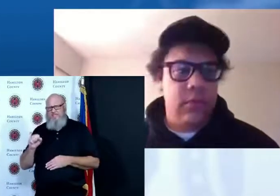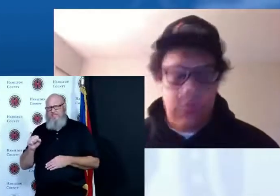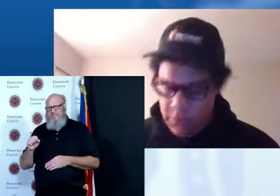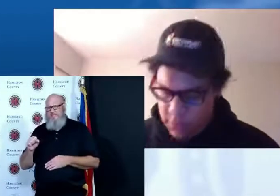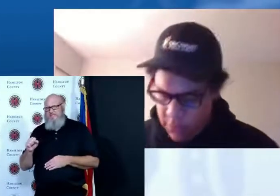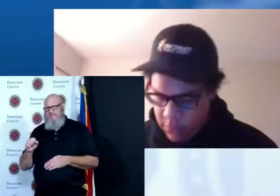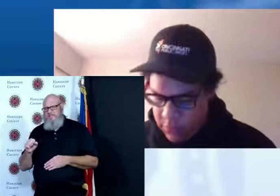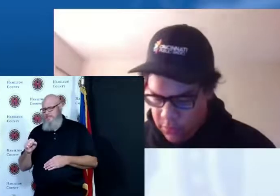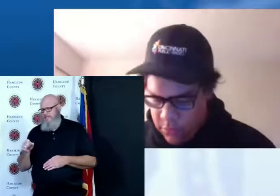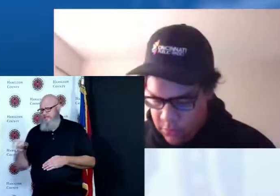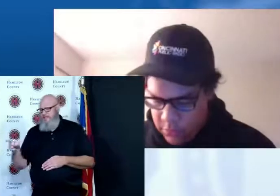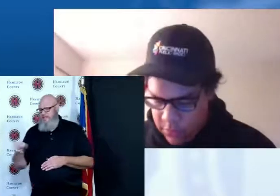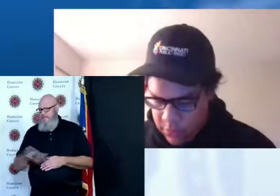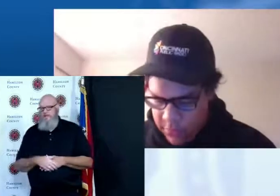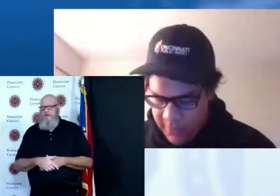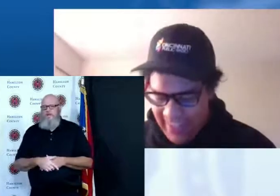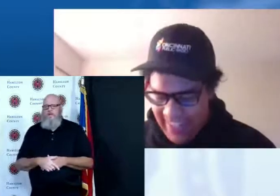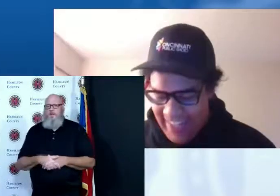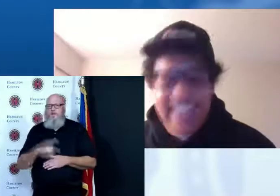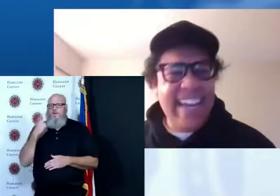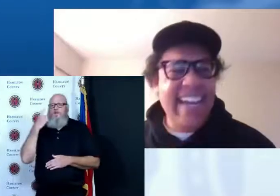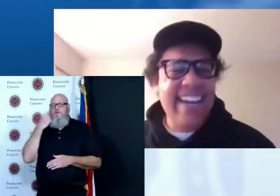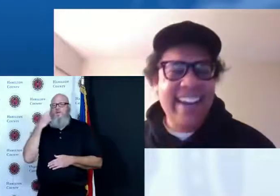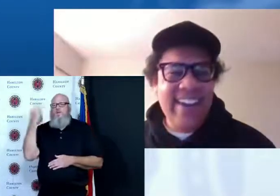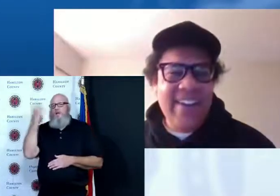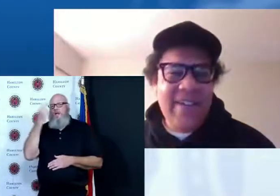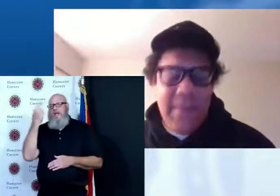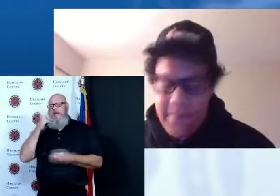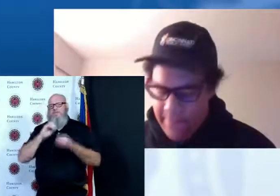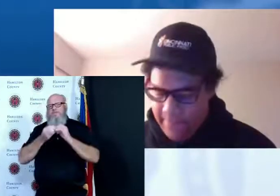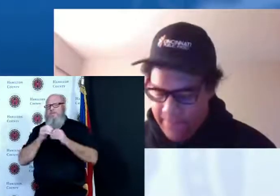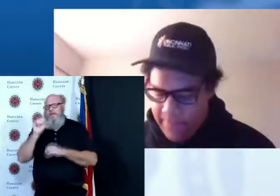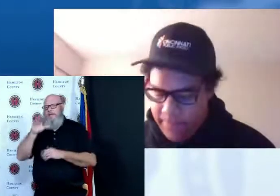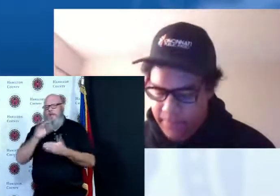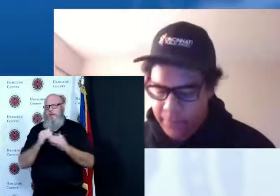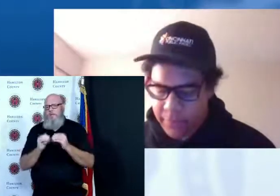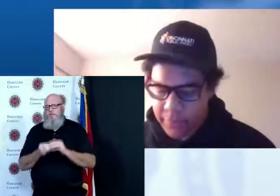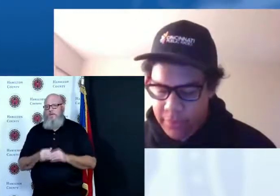yeah just occurred to me that I didn't share that so the increase from last week to this